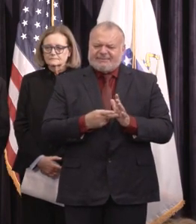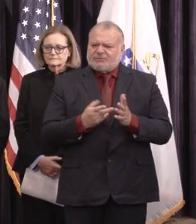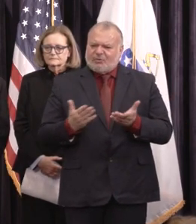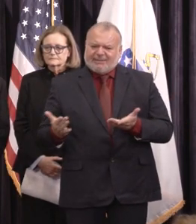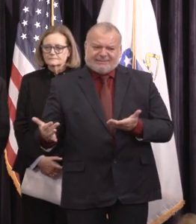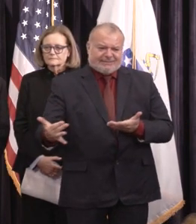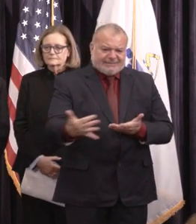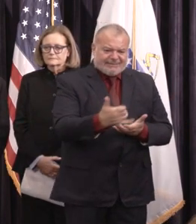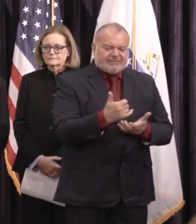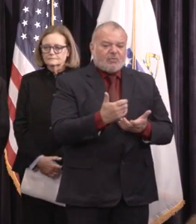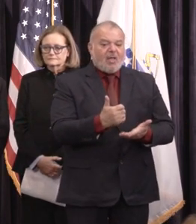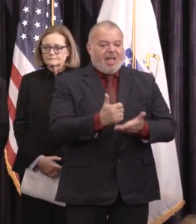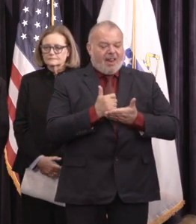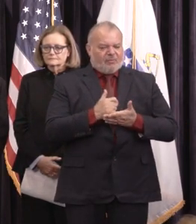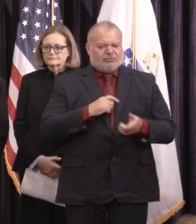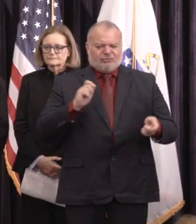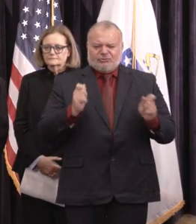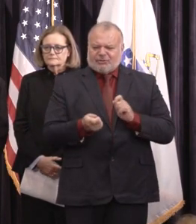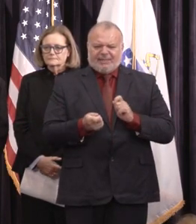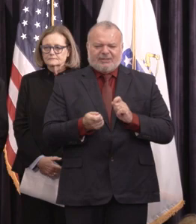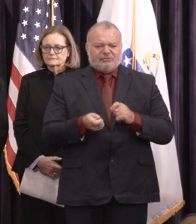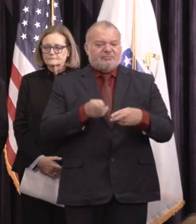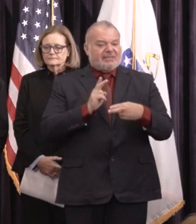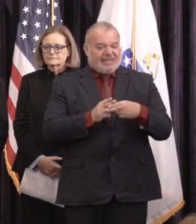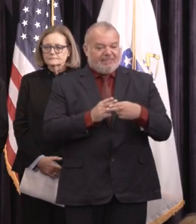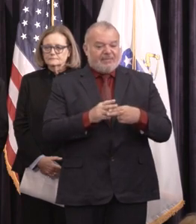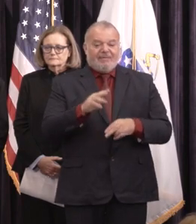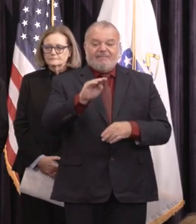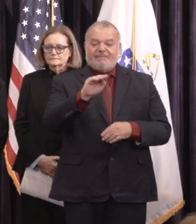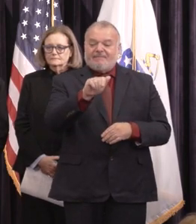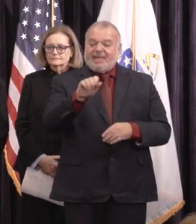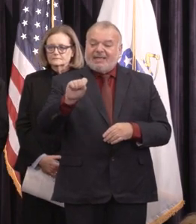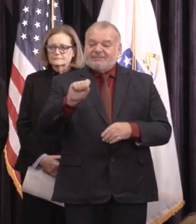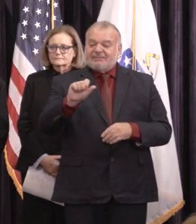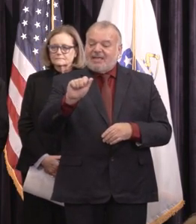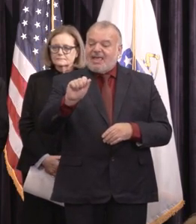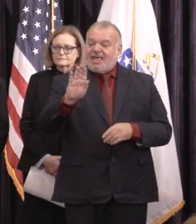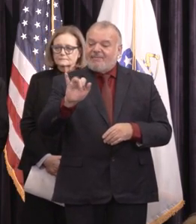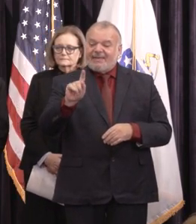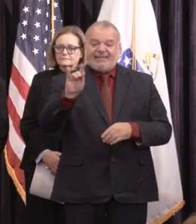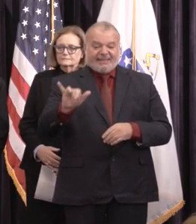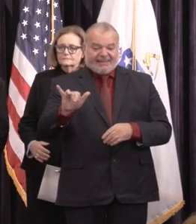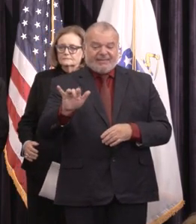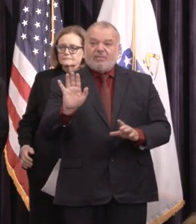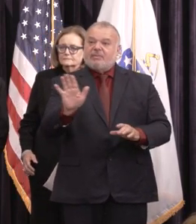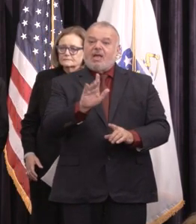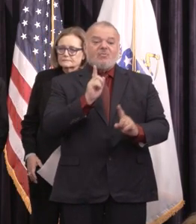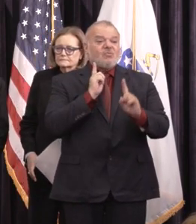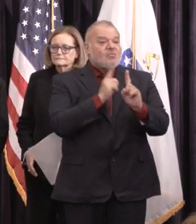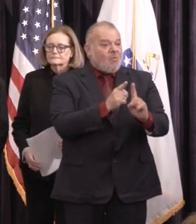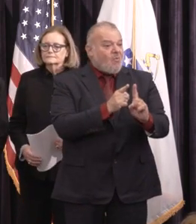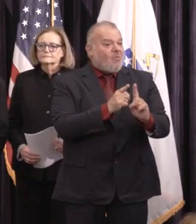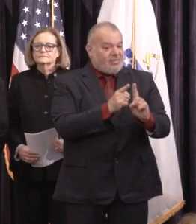MassAbility remain the same. That is the better address the needs of the community and usher